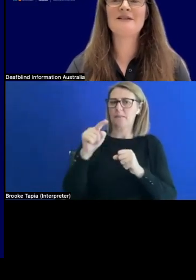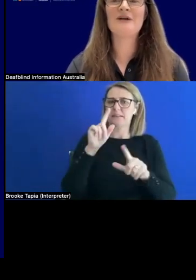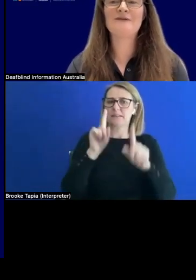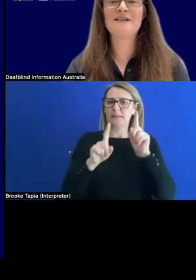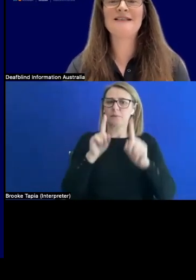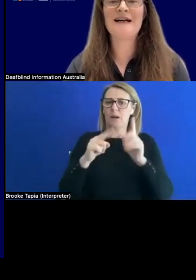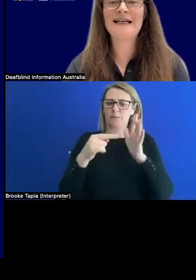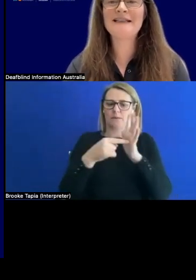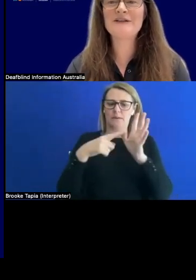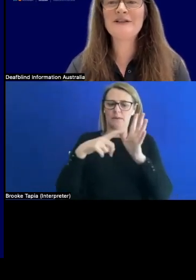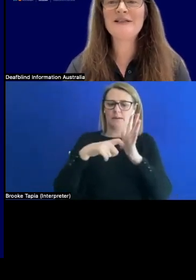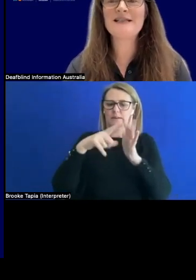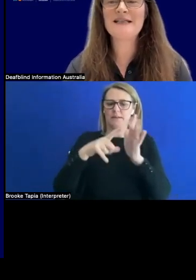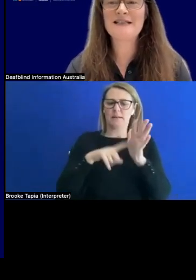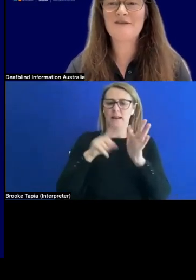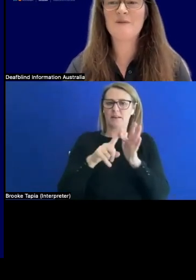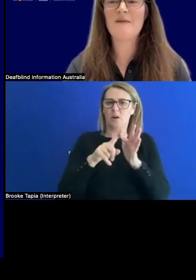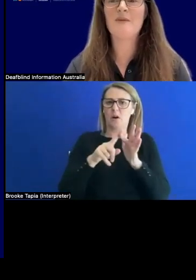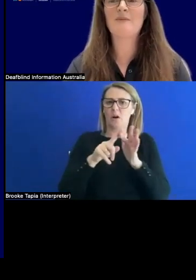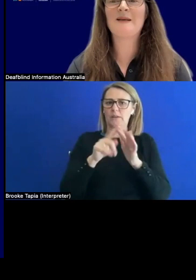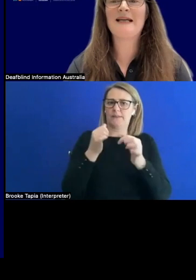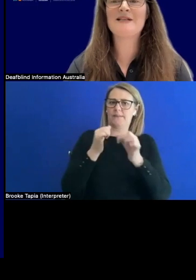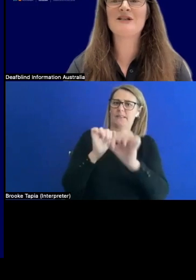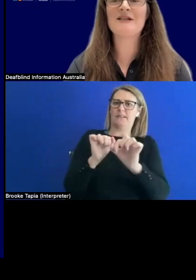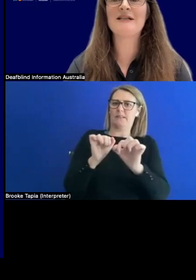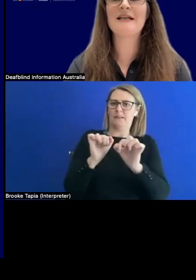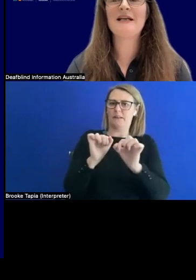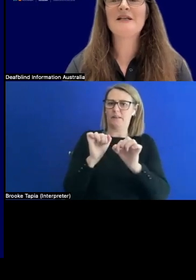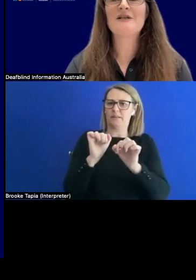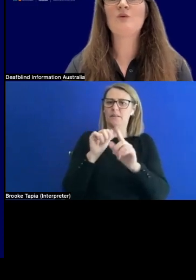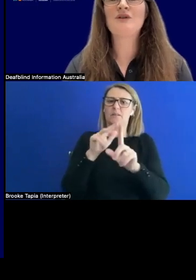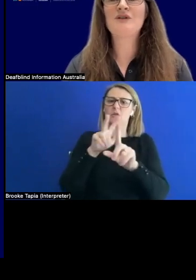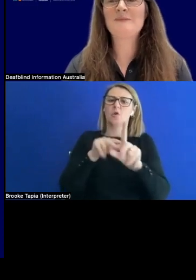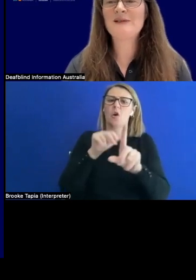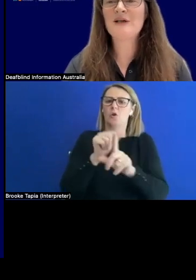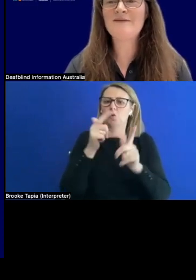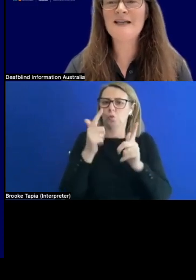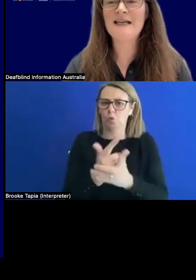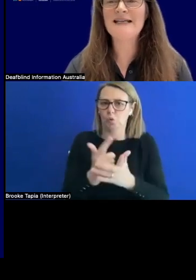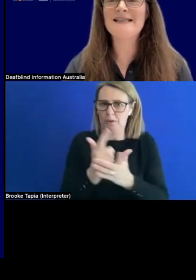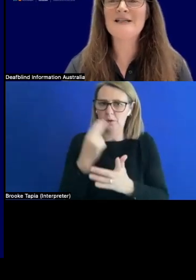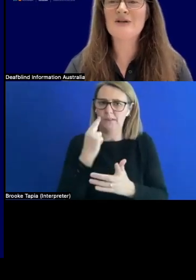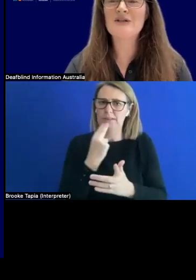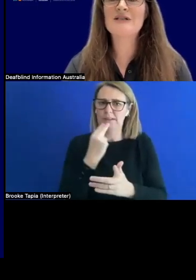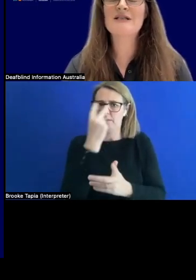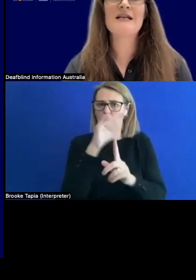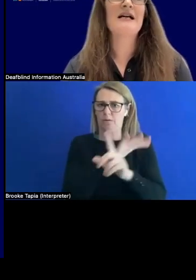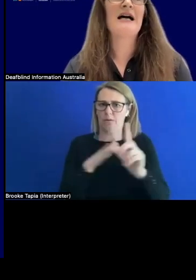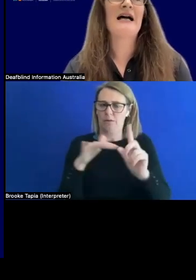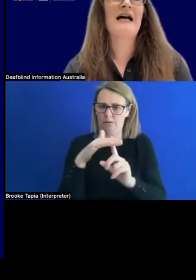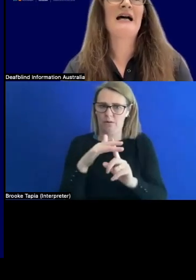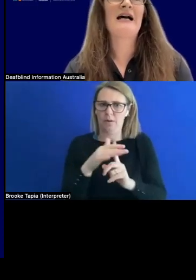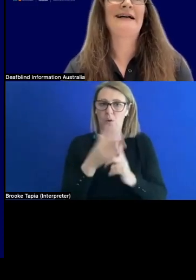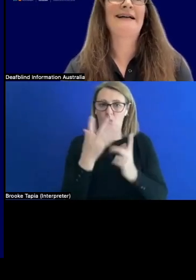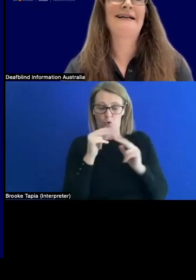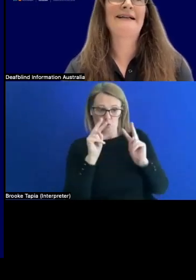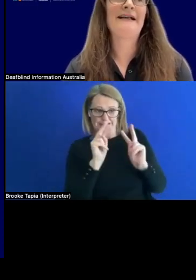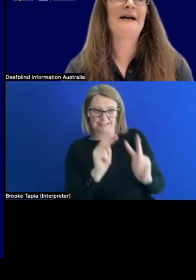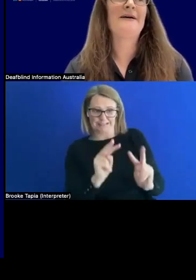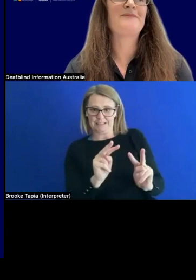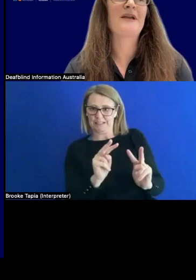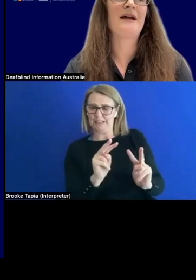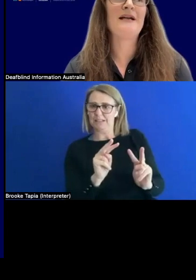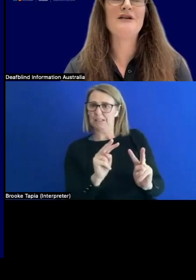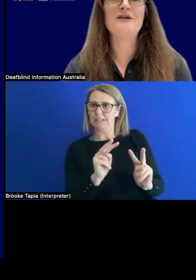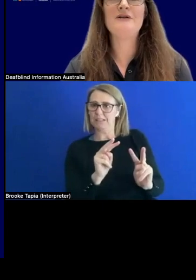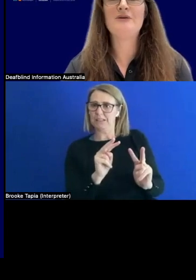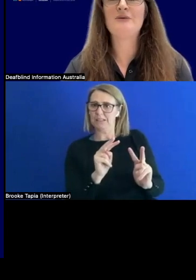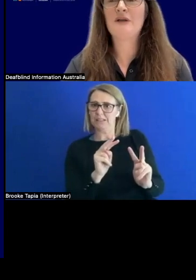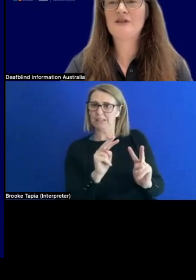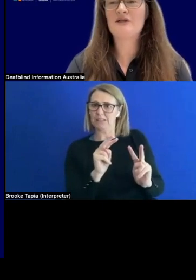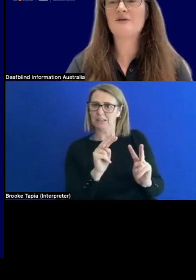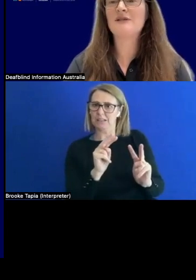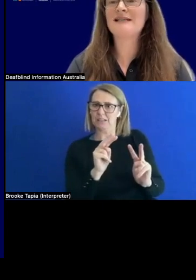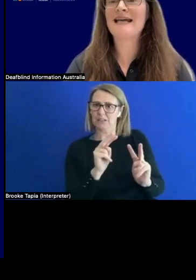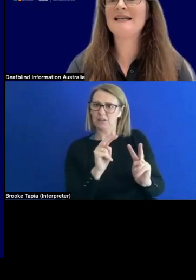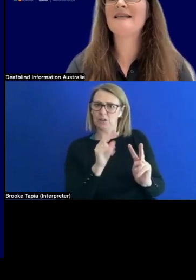is over-diagnosed in the deafblind population. What you’re observing is not a neurological state